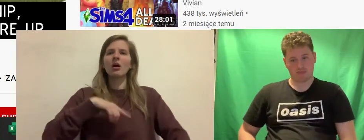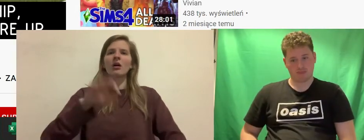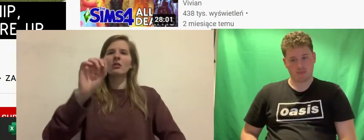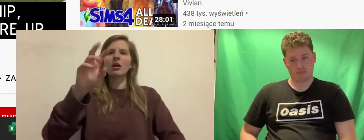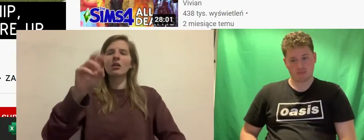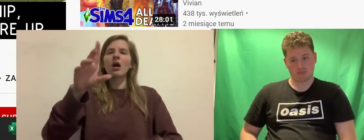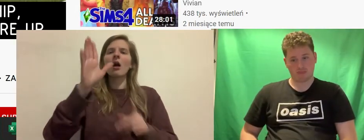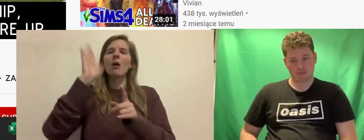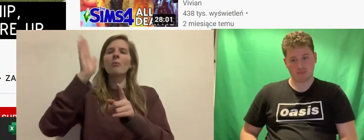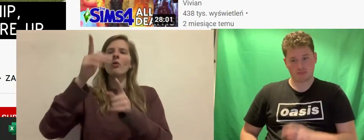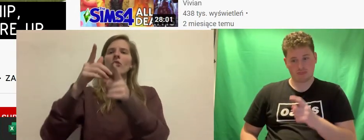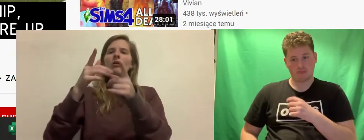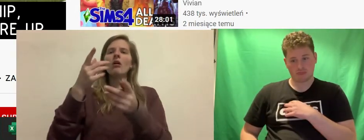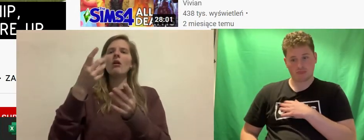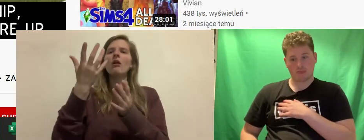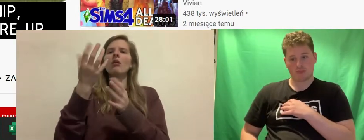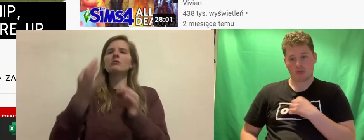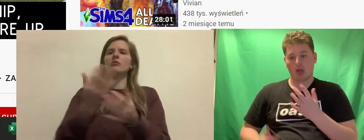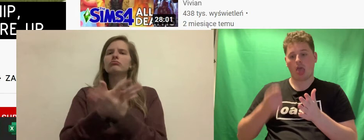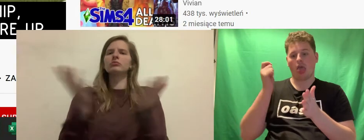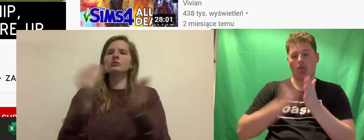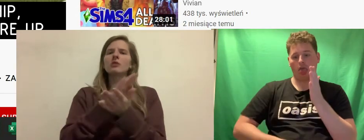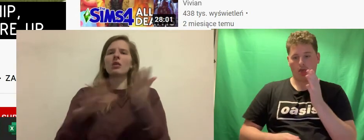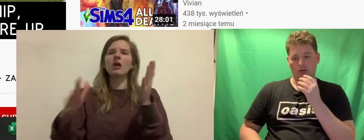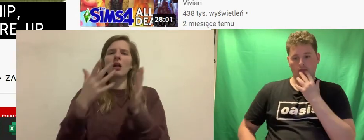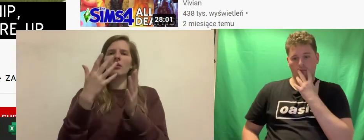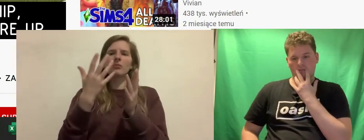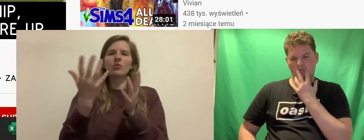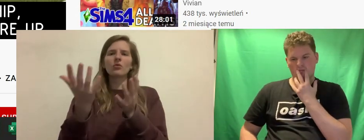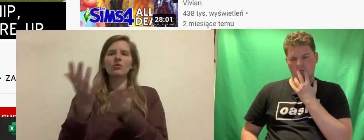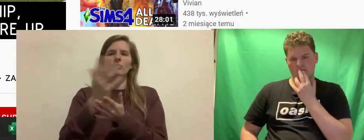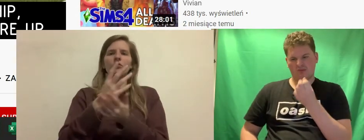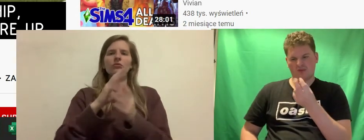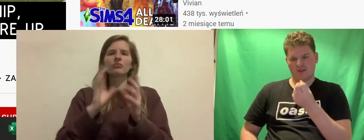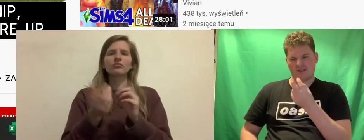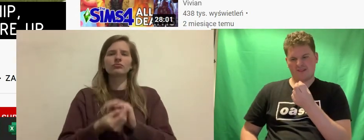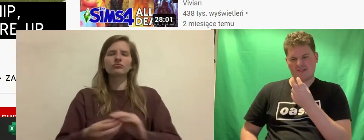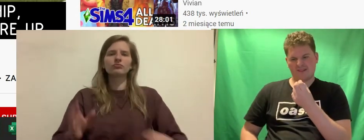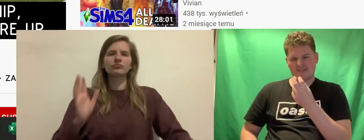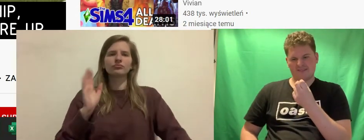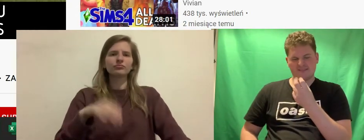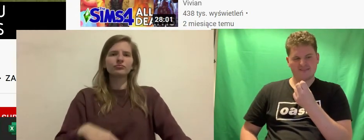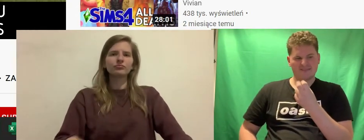K; We already have all the add-ons for the Sims 4, right? thanks to Orgini, you can download it, but only who is an original member (I don't know if they are still today)